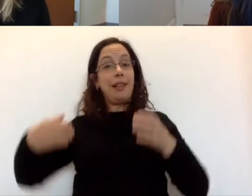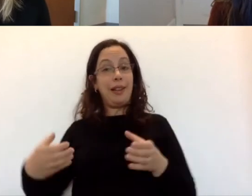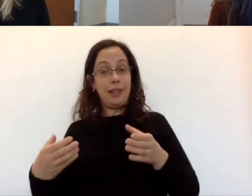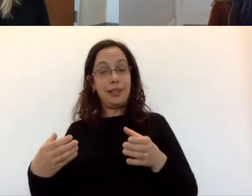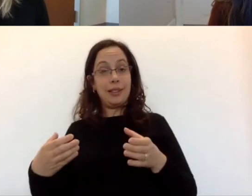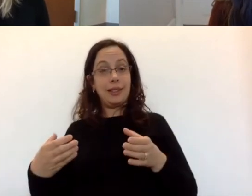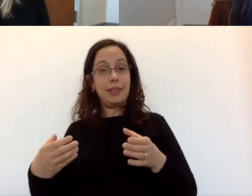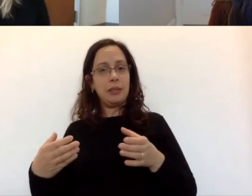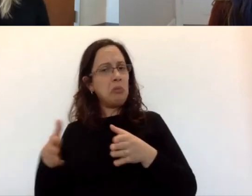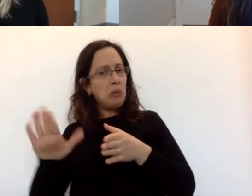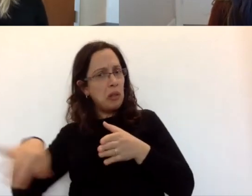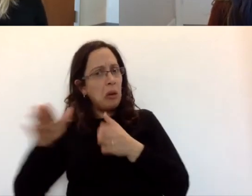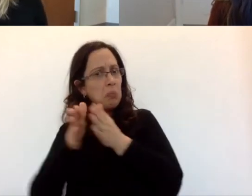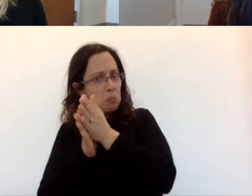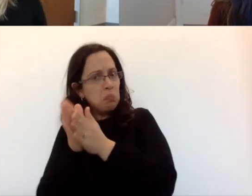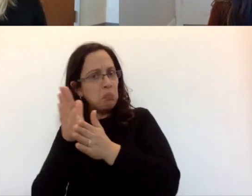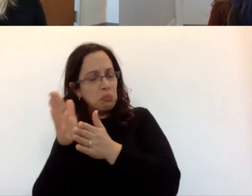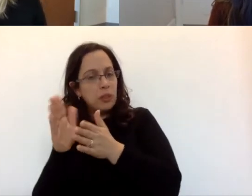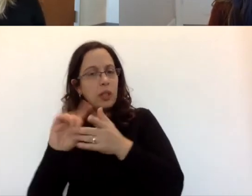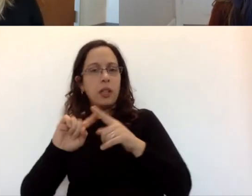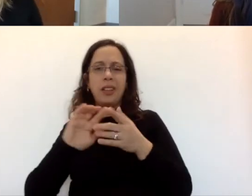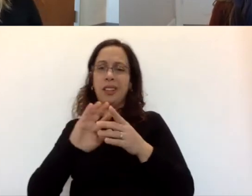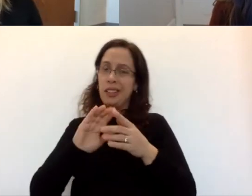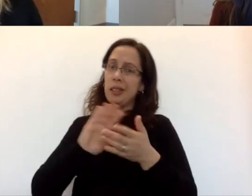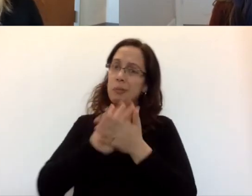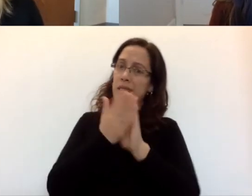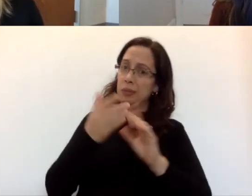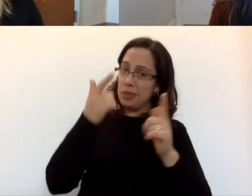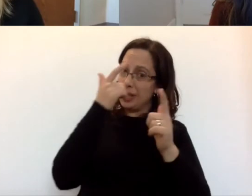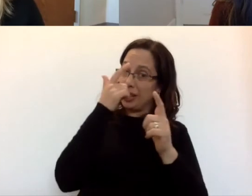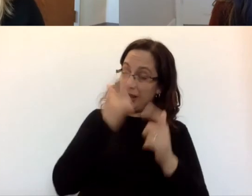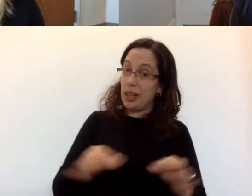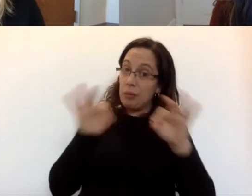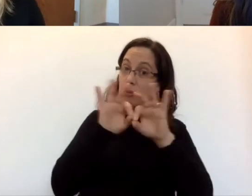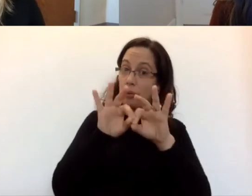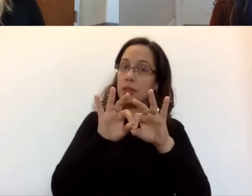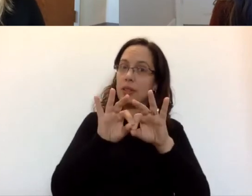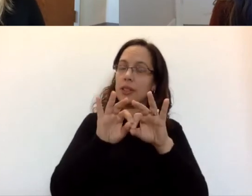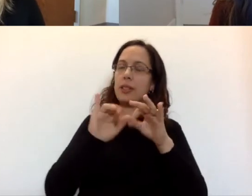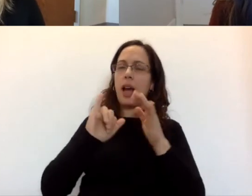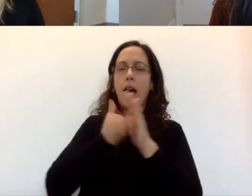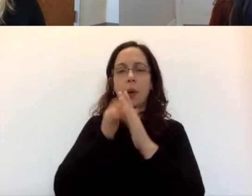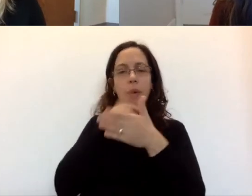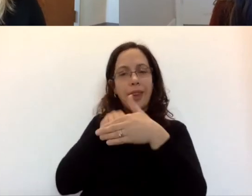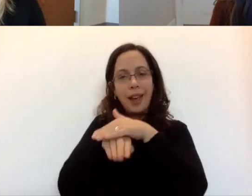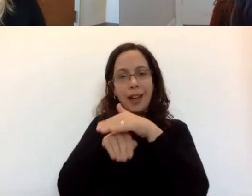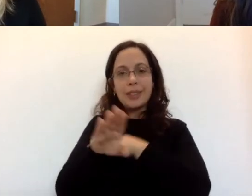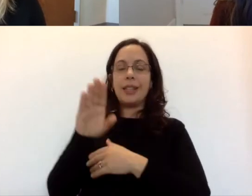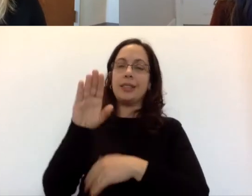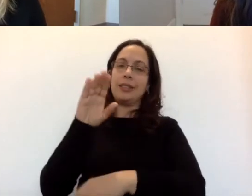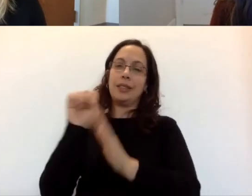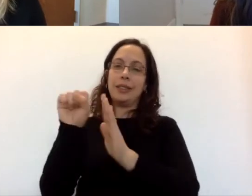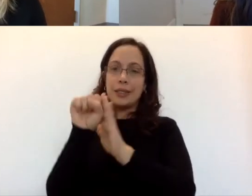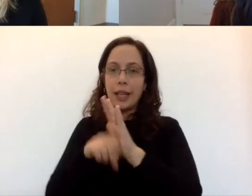important in articulating access to the state access to military power access to economic power